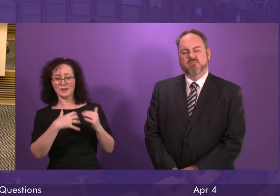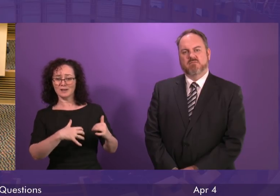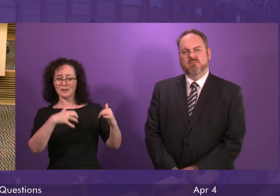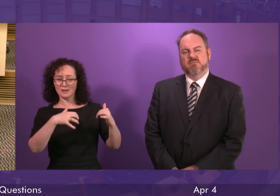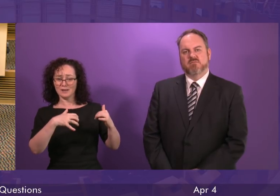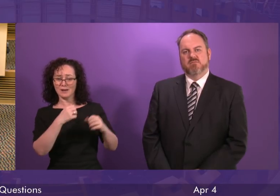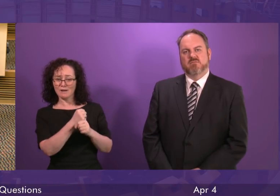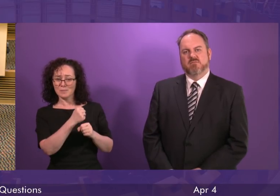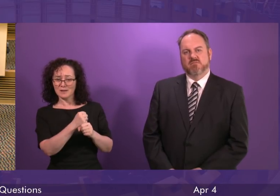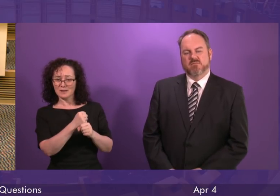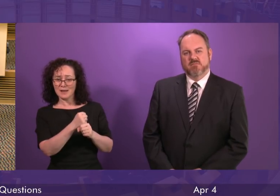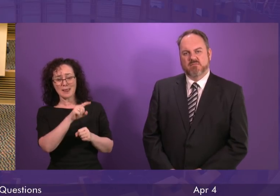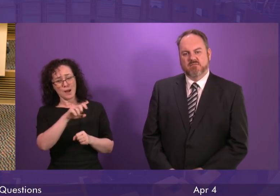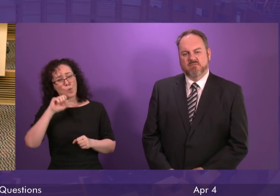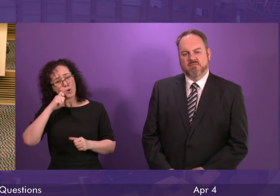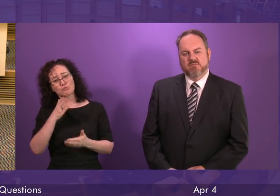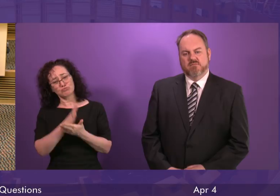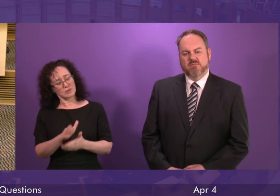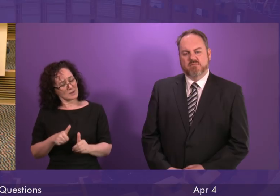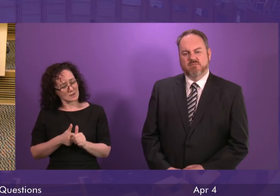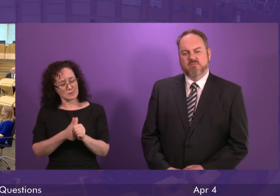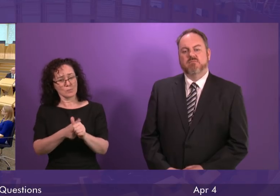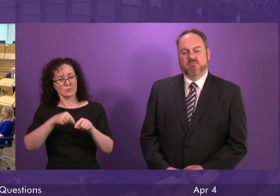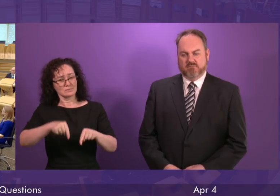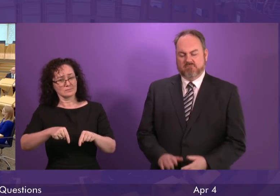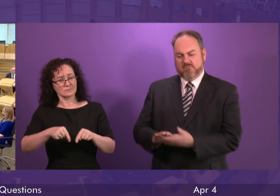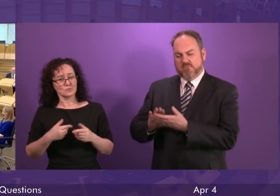would be one way of helping us to progress these matters in a positive way.